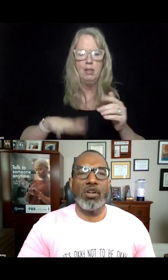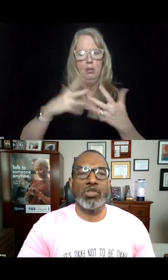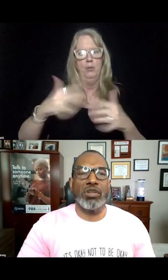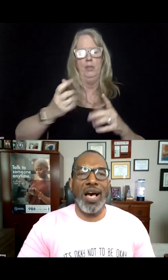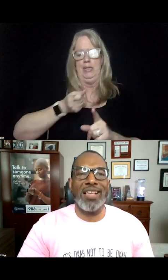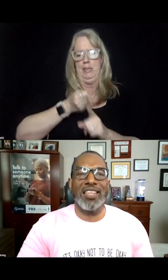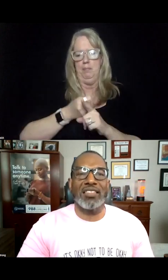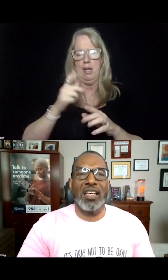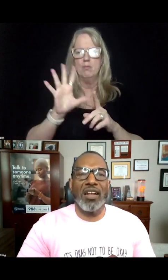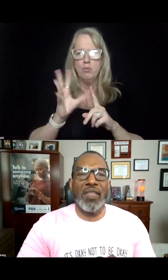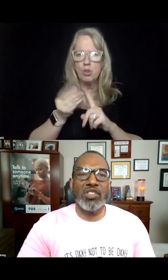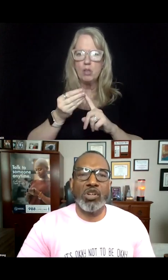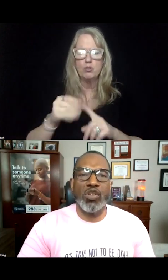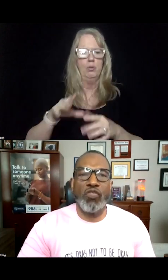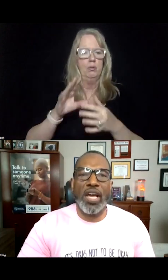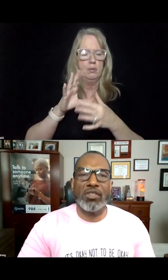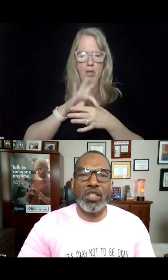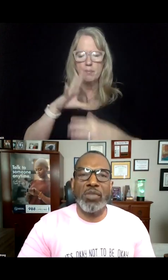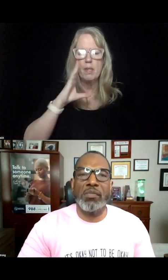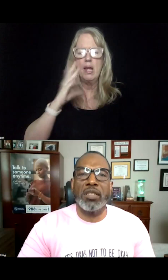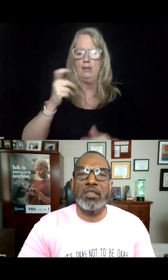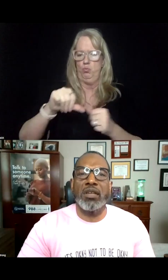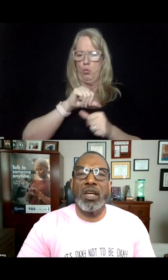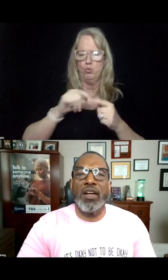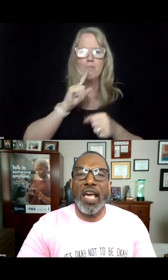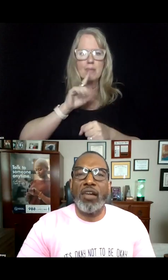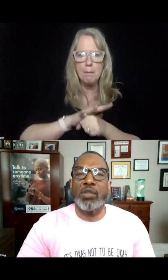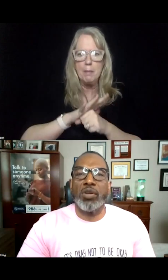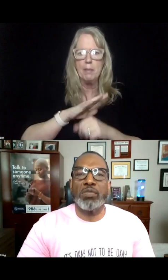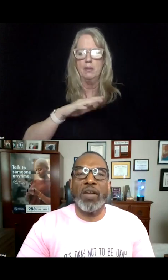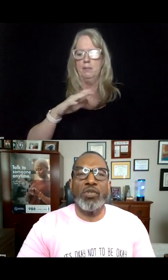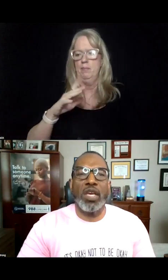CULTURAL CONTEXT AND SOCIAL FACTORS AND COMMITMENT TO RESPECTFUL